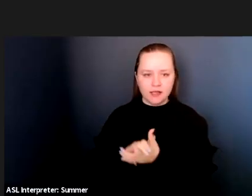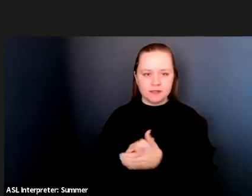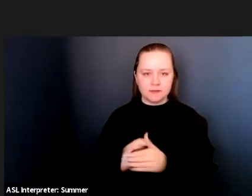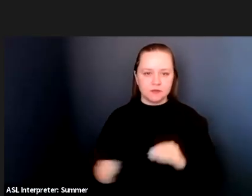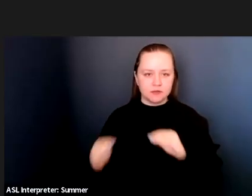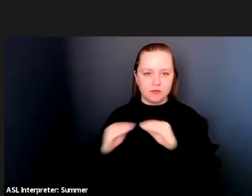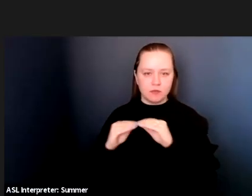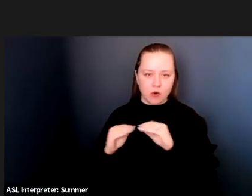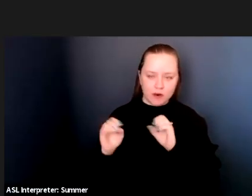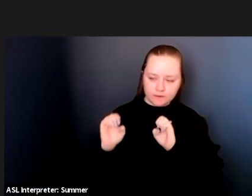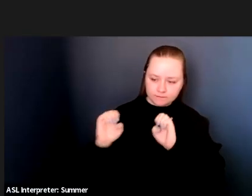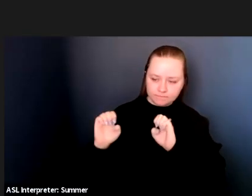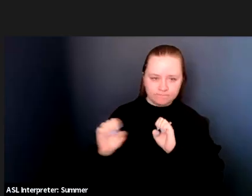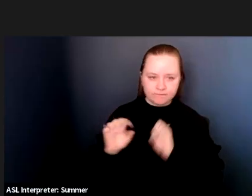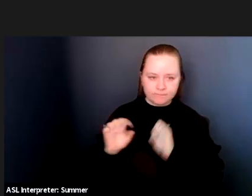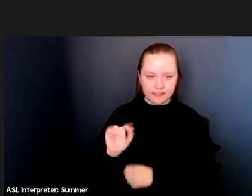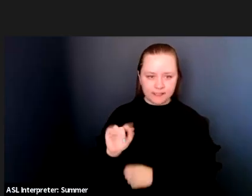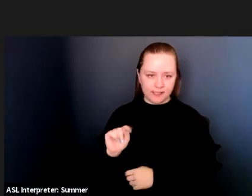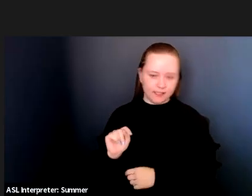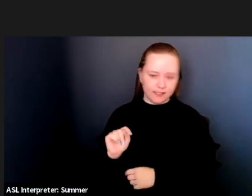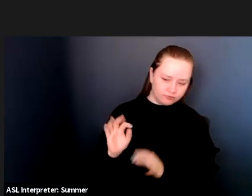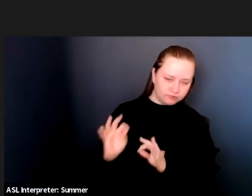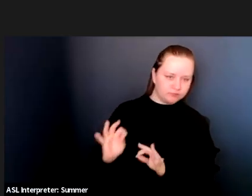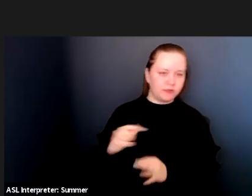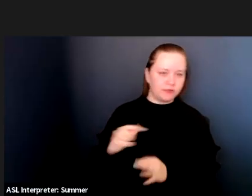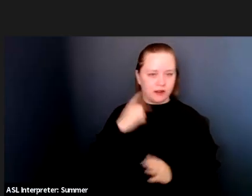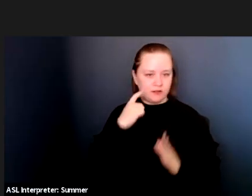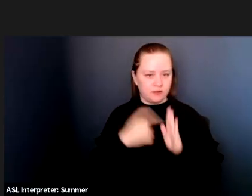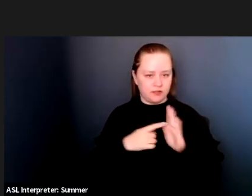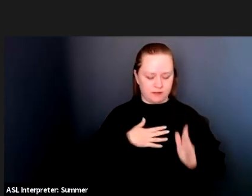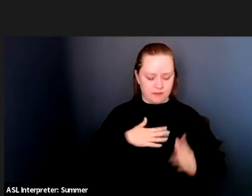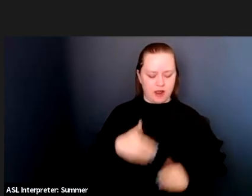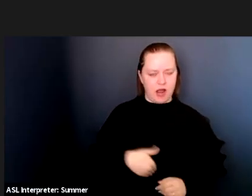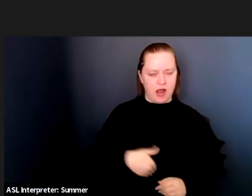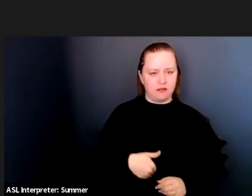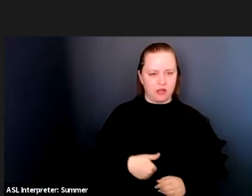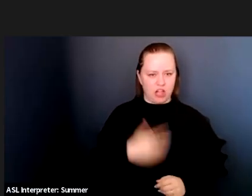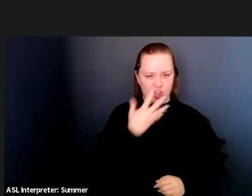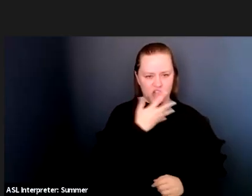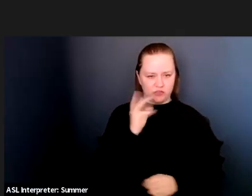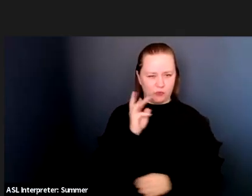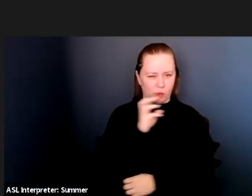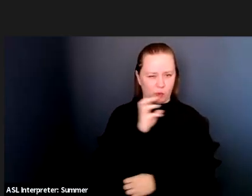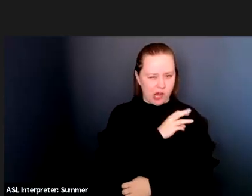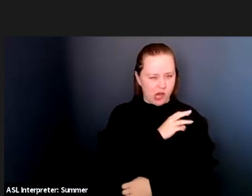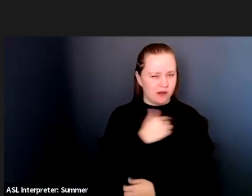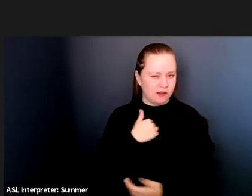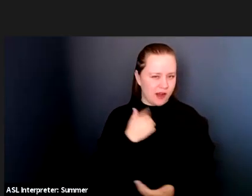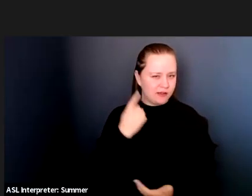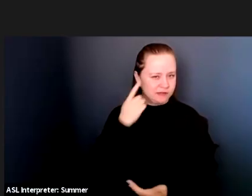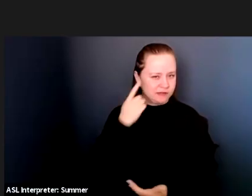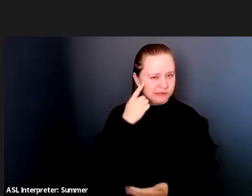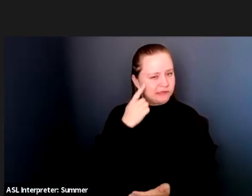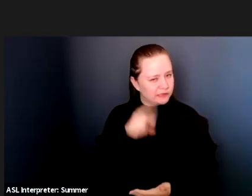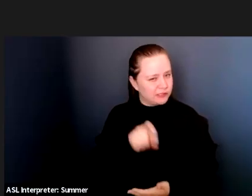I finally noticed that my abdomen looked weird. And I figured, I should take a test because I